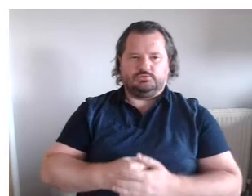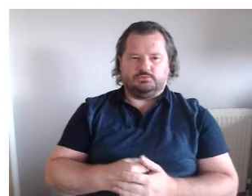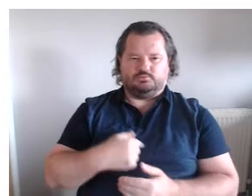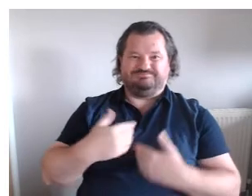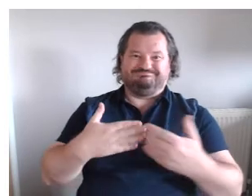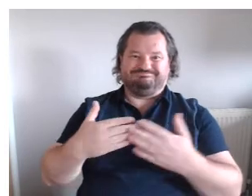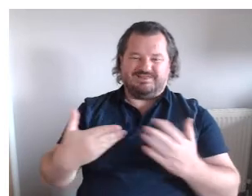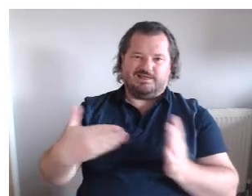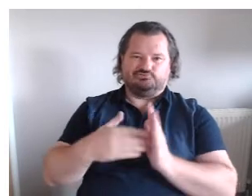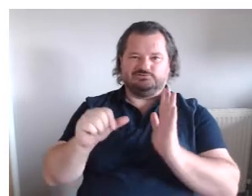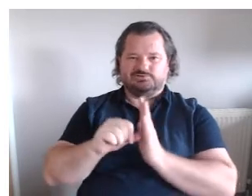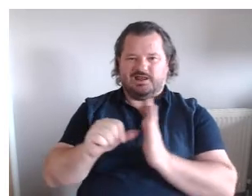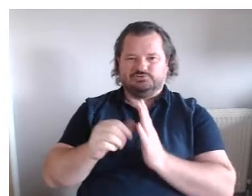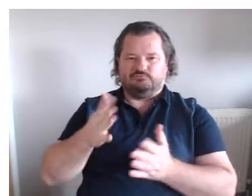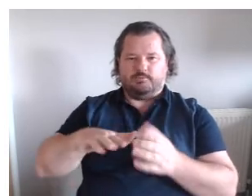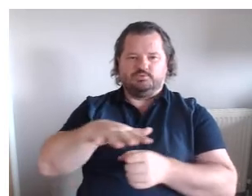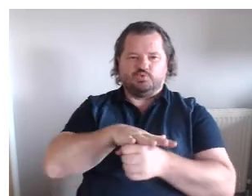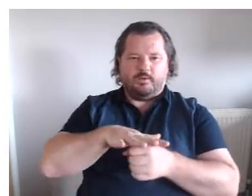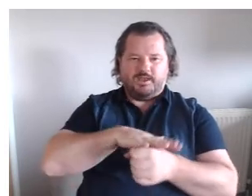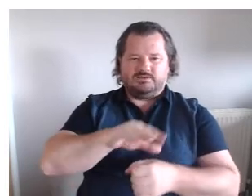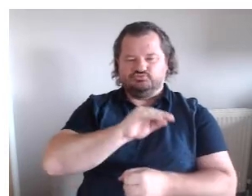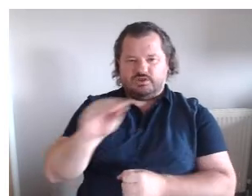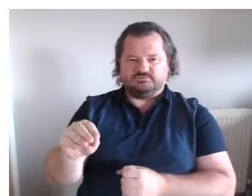we deal with extra challenges stemming from the domain transfer.